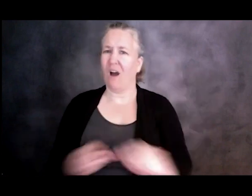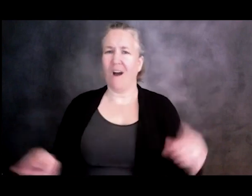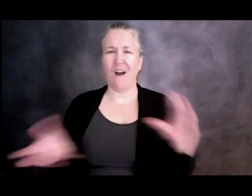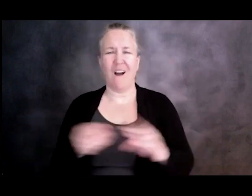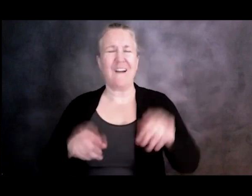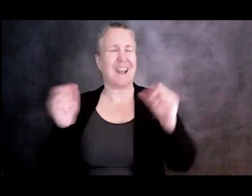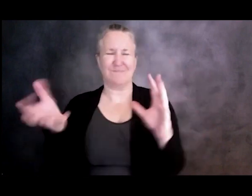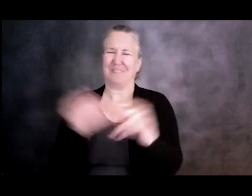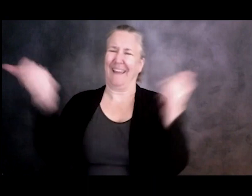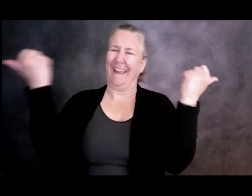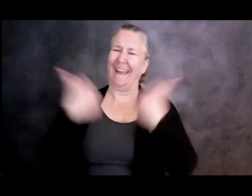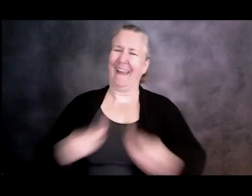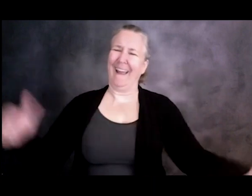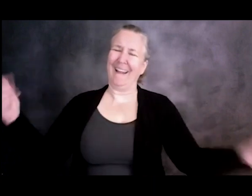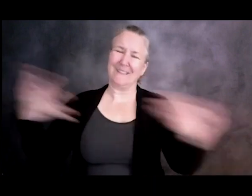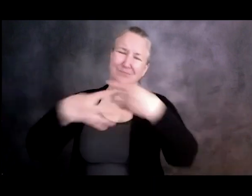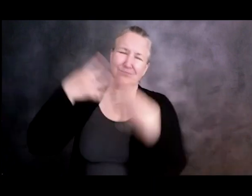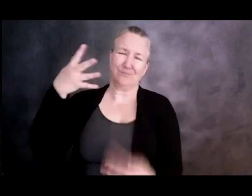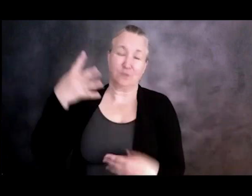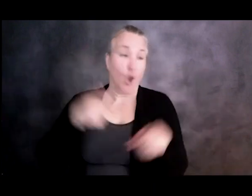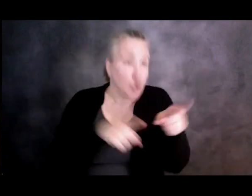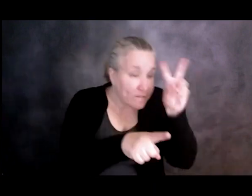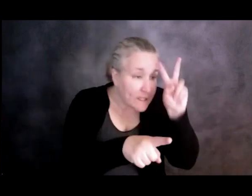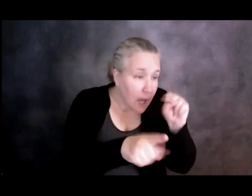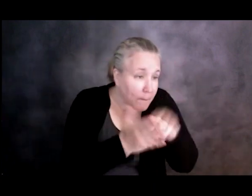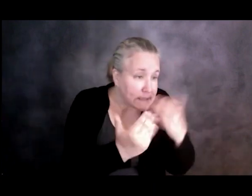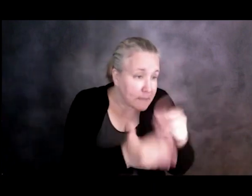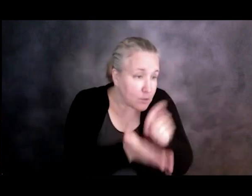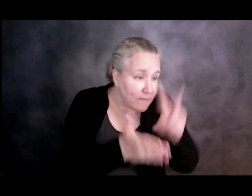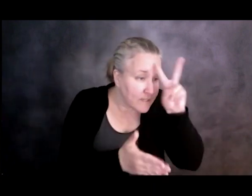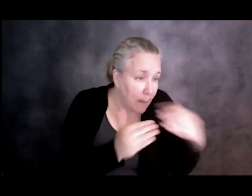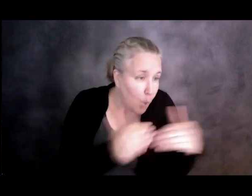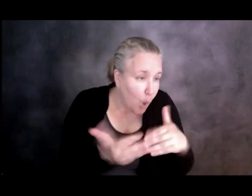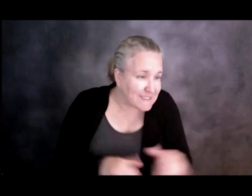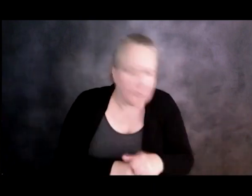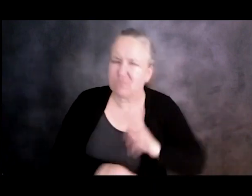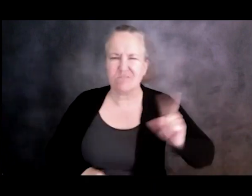that we want versus saying, oh, you're Vietnamese, you've got to write the Vietnam War story. I would have loved to write this story about crazy rich